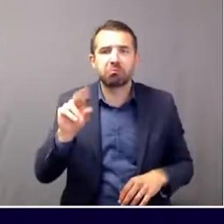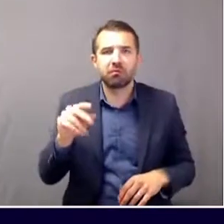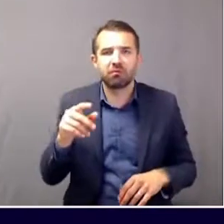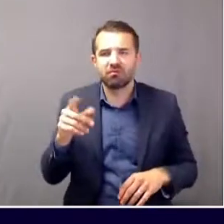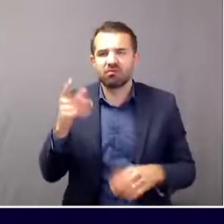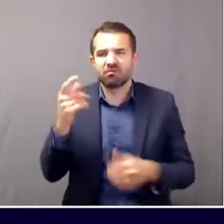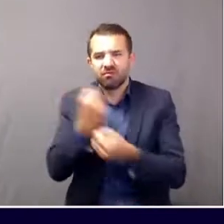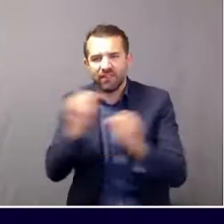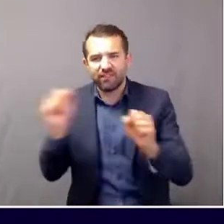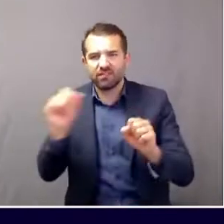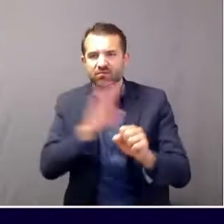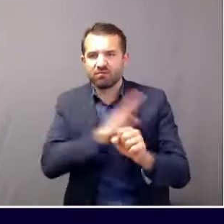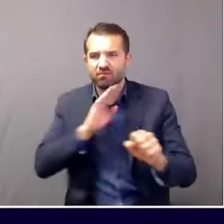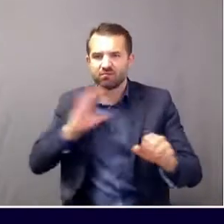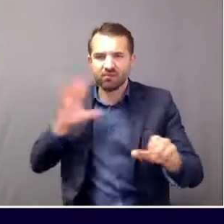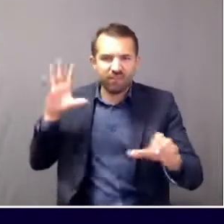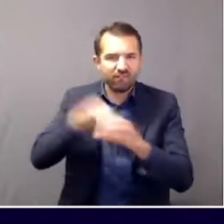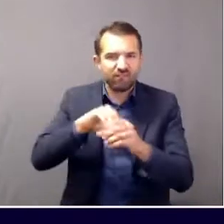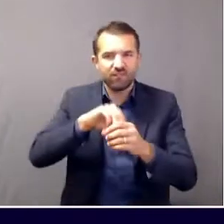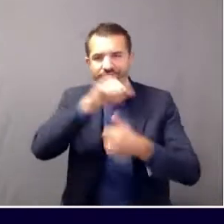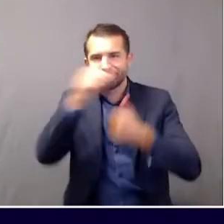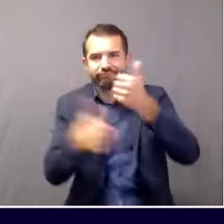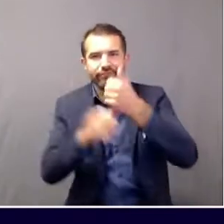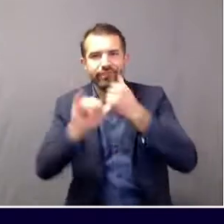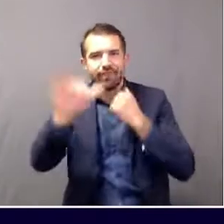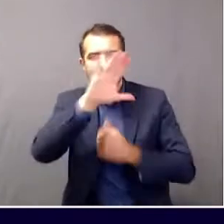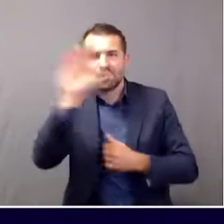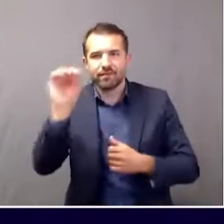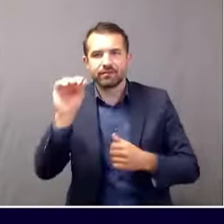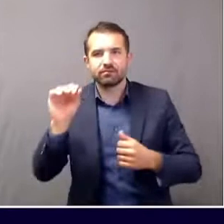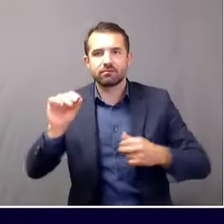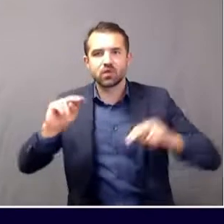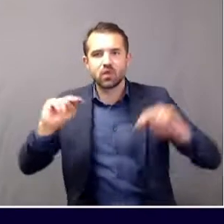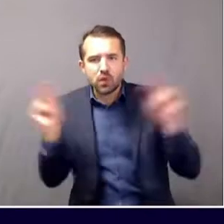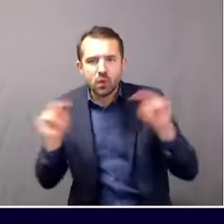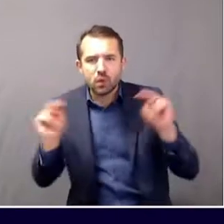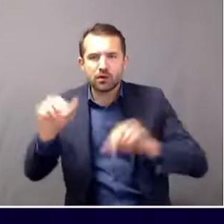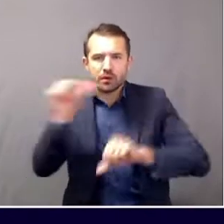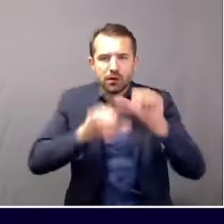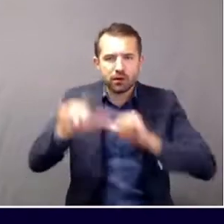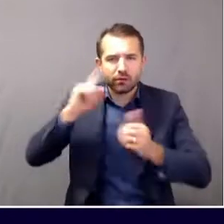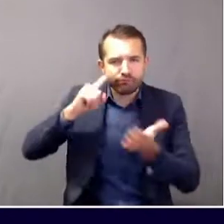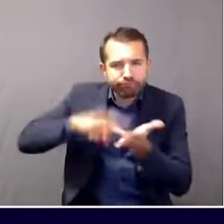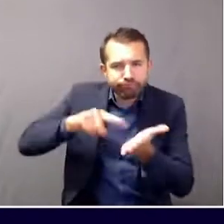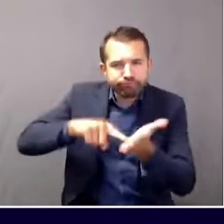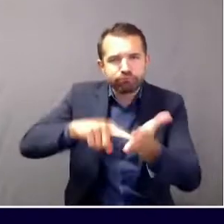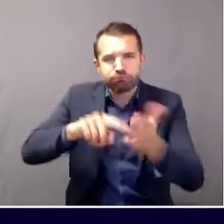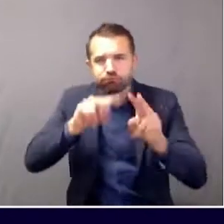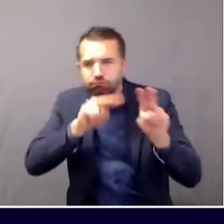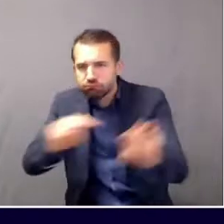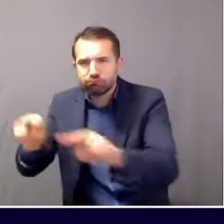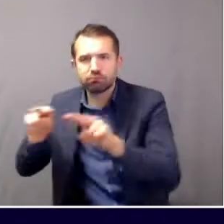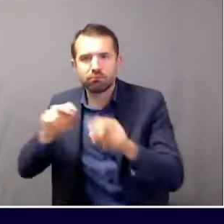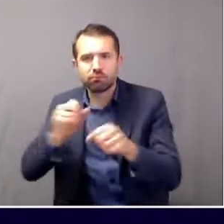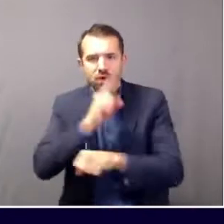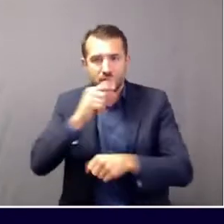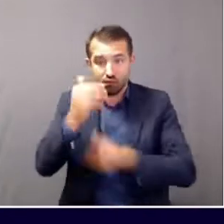of scientists here in Maine we are